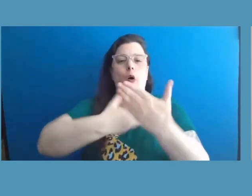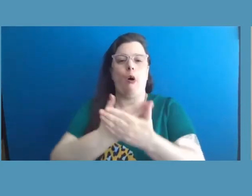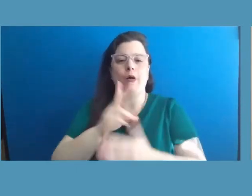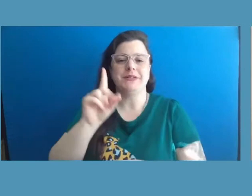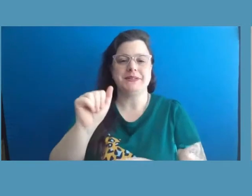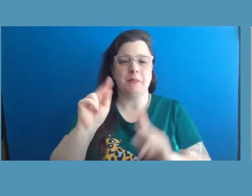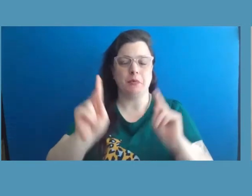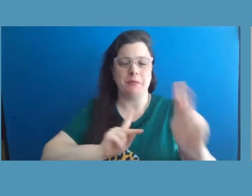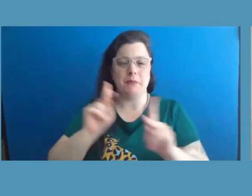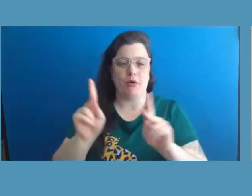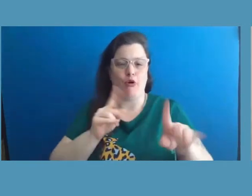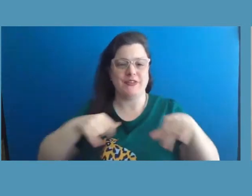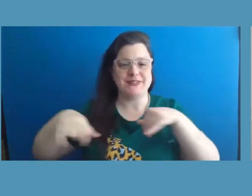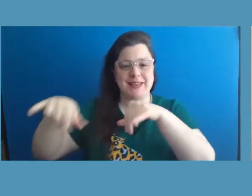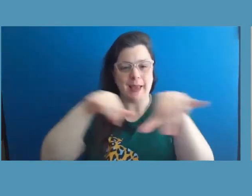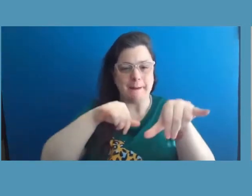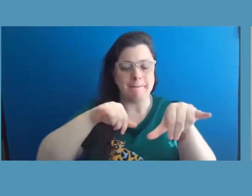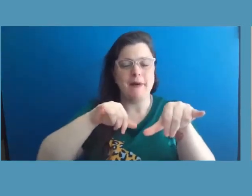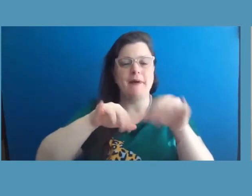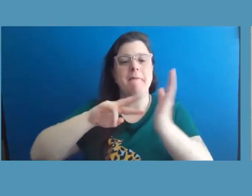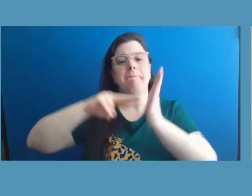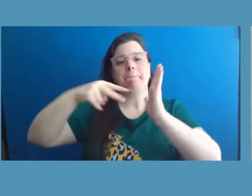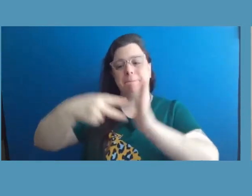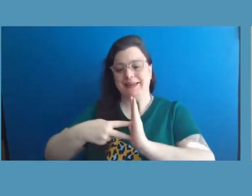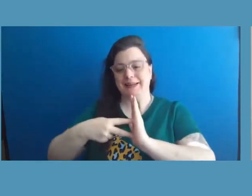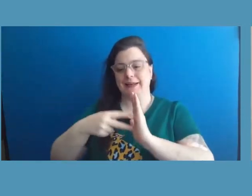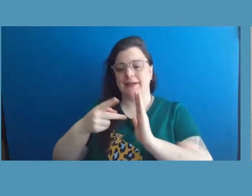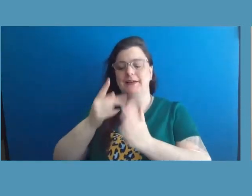on in the room around them.